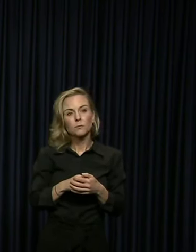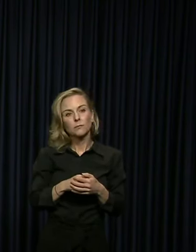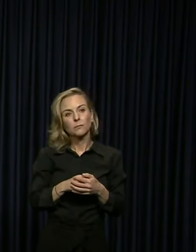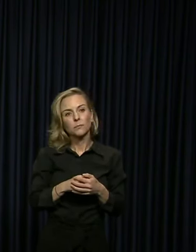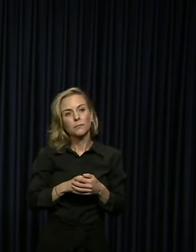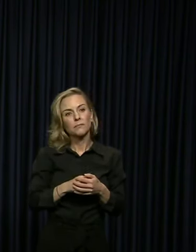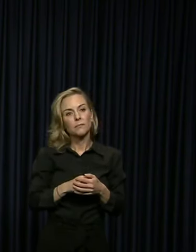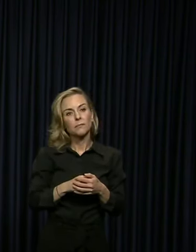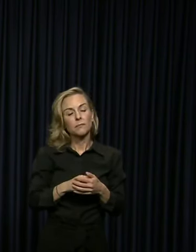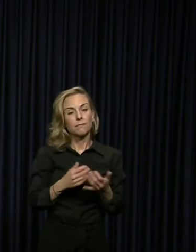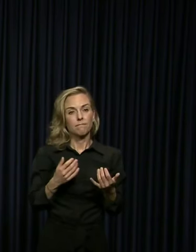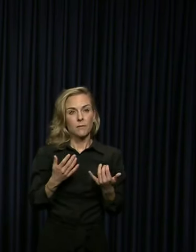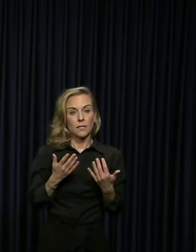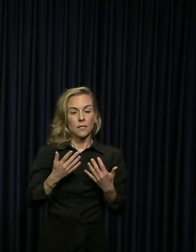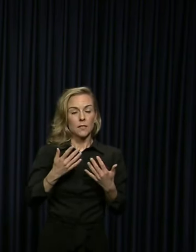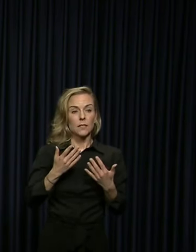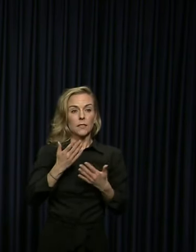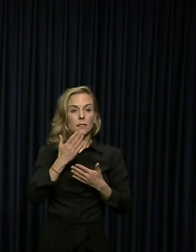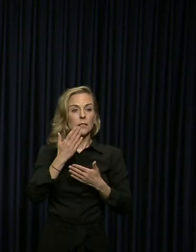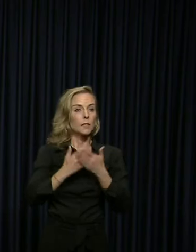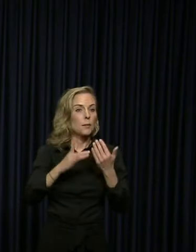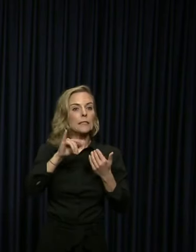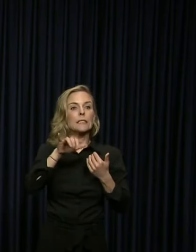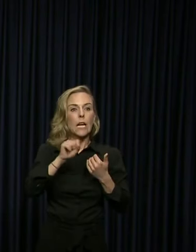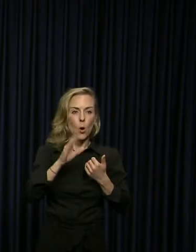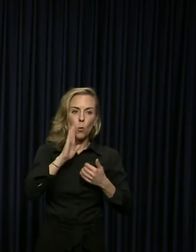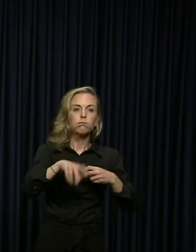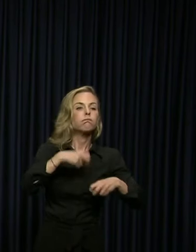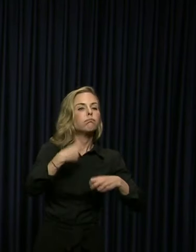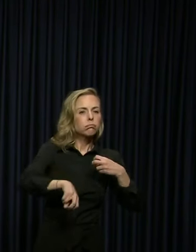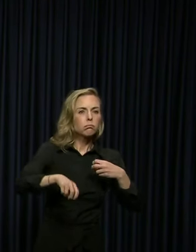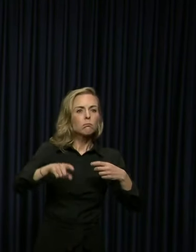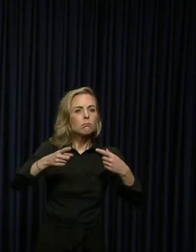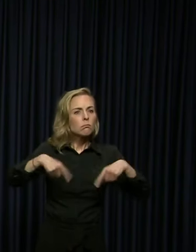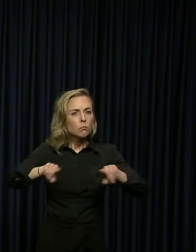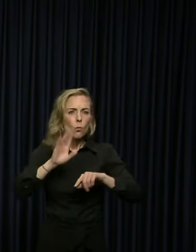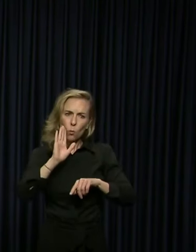LIFETIME WHAT EVERY SINGLE ONE